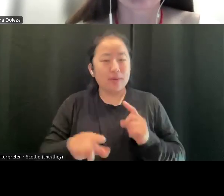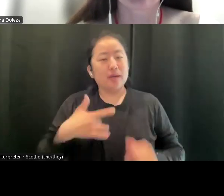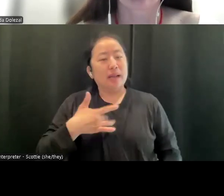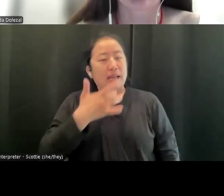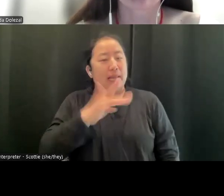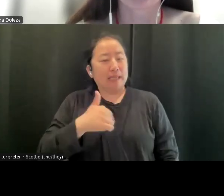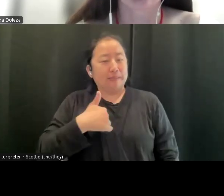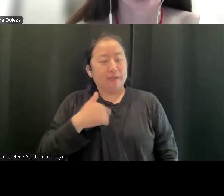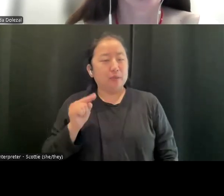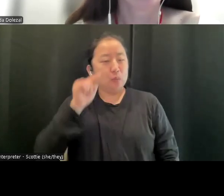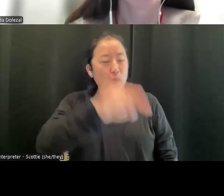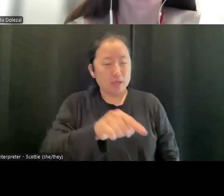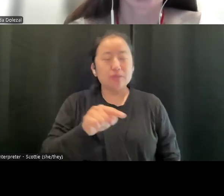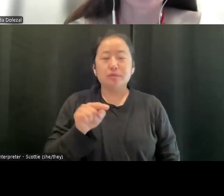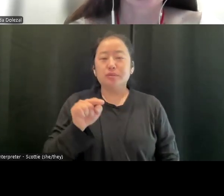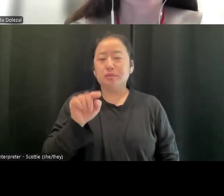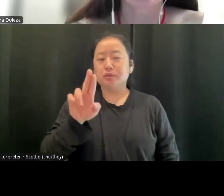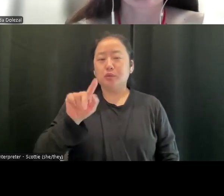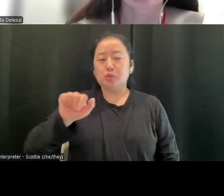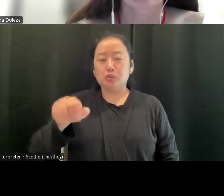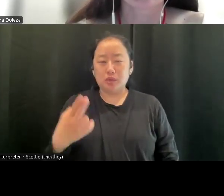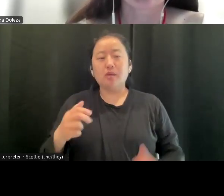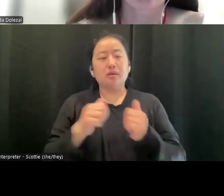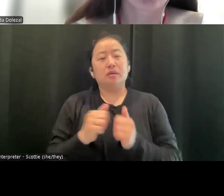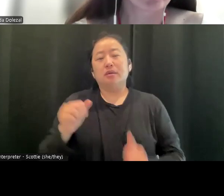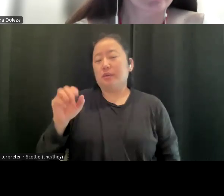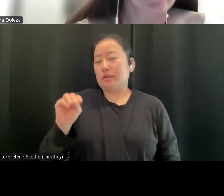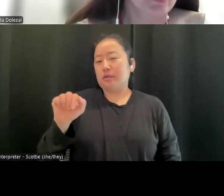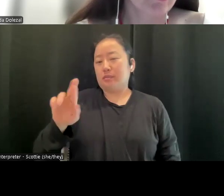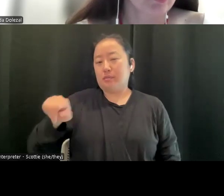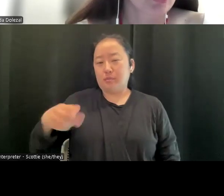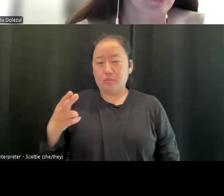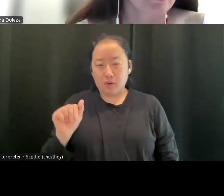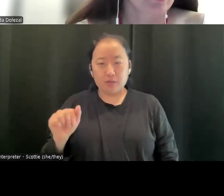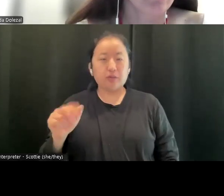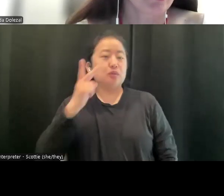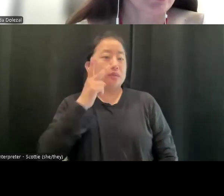last year with Martha to see the really neat stuff that Utah has to offer.